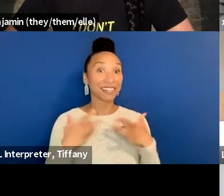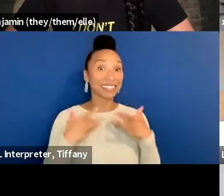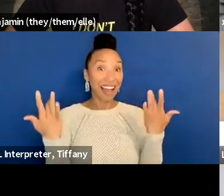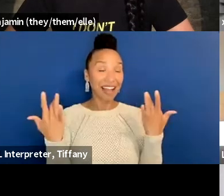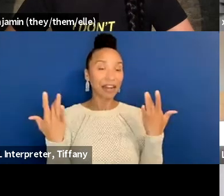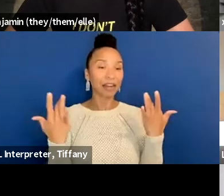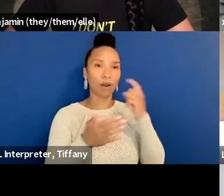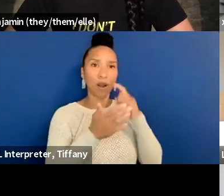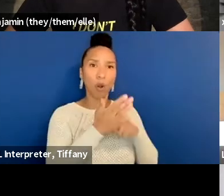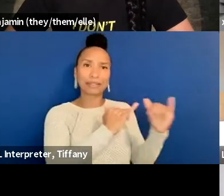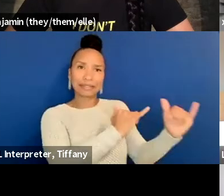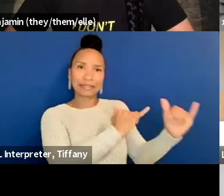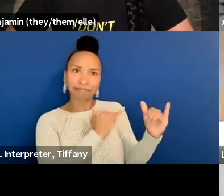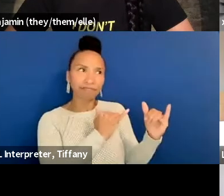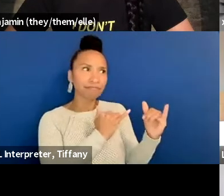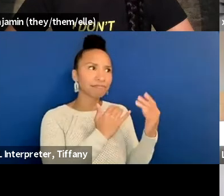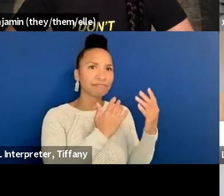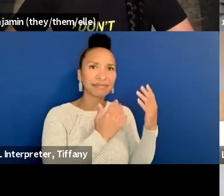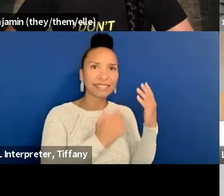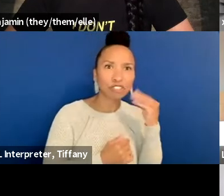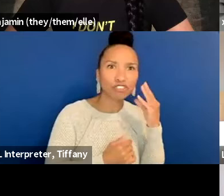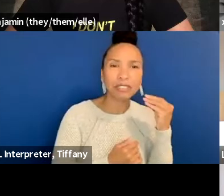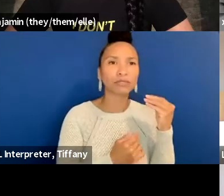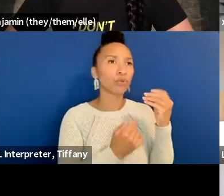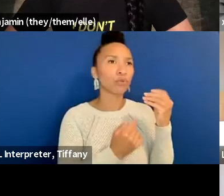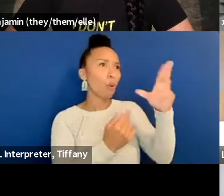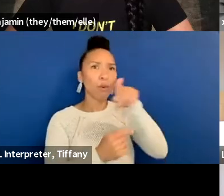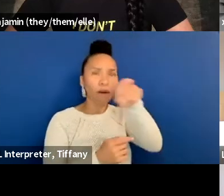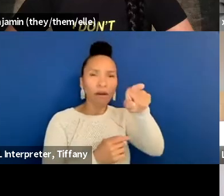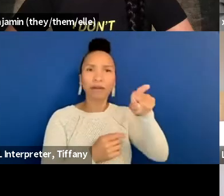Benjamin (they/them/elle): And so the work really jumped out at me in the ways that.